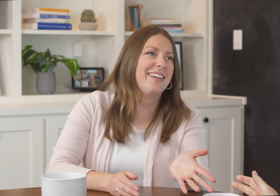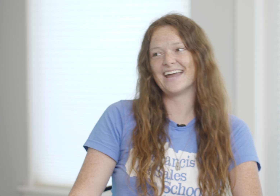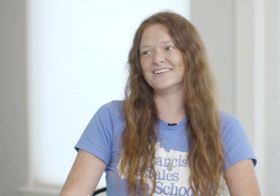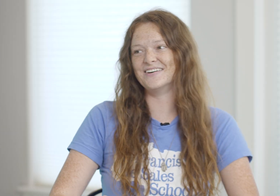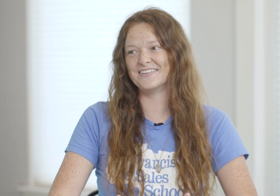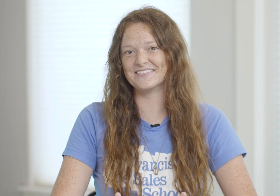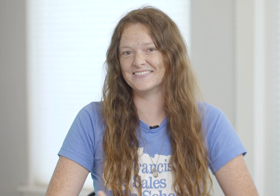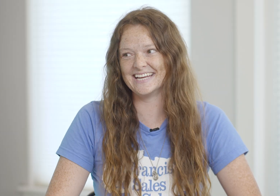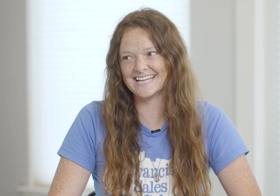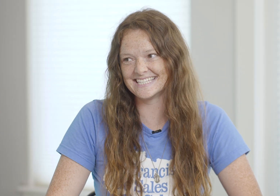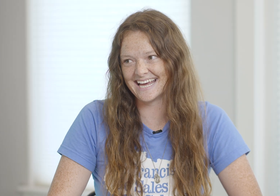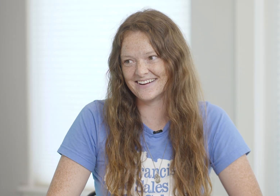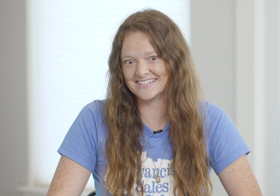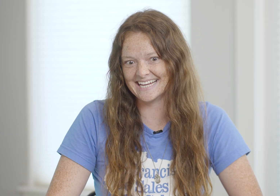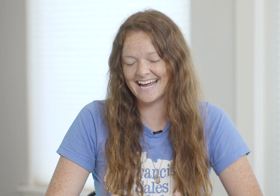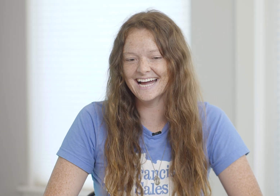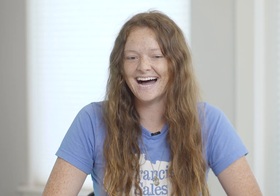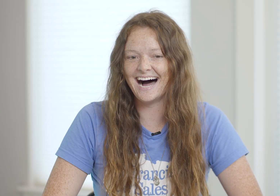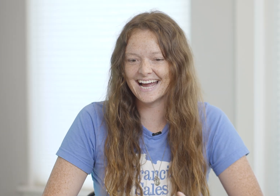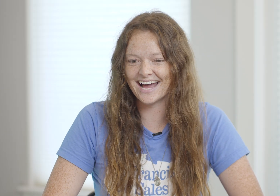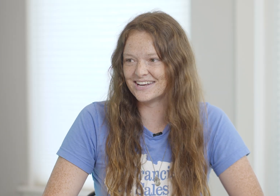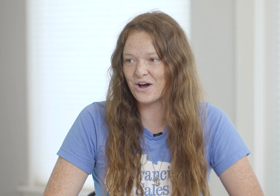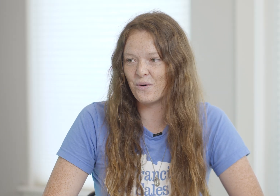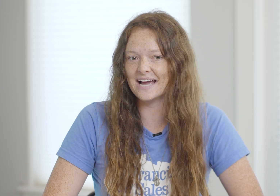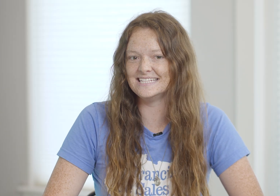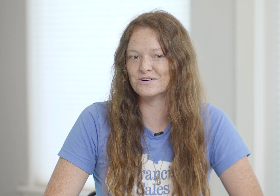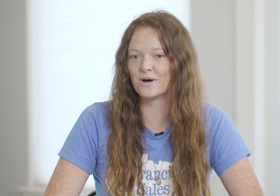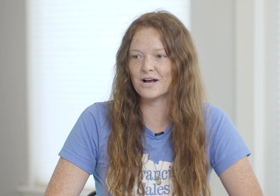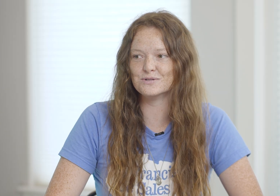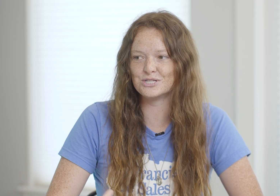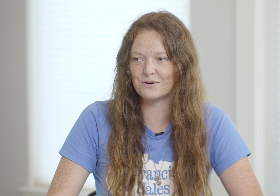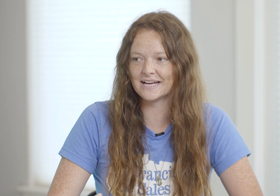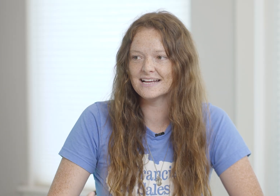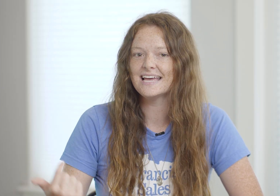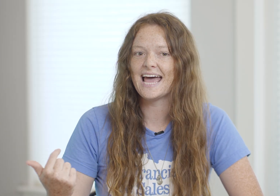I don't know if everybody does that every day. I had no idea what I was doing.